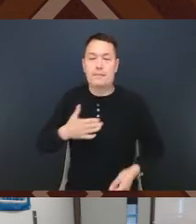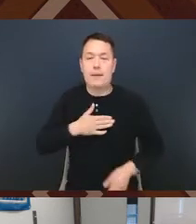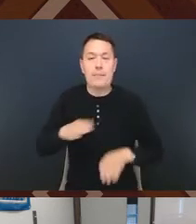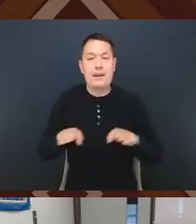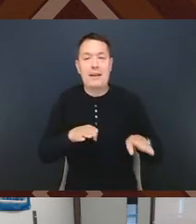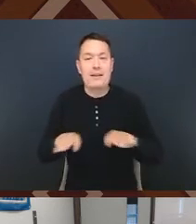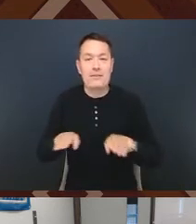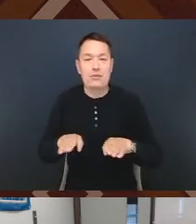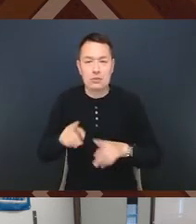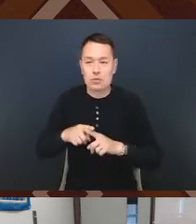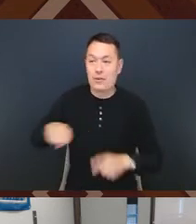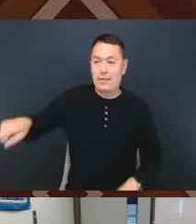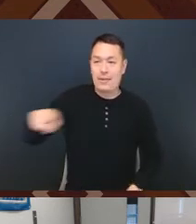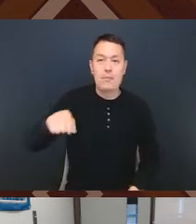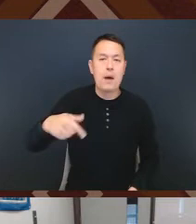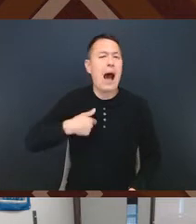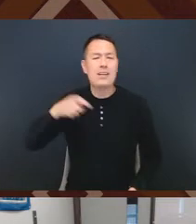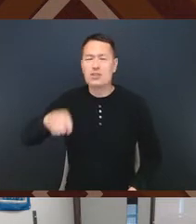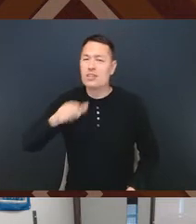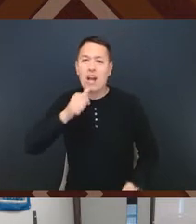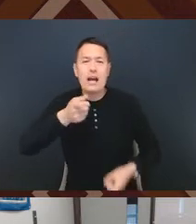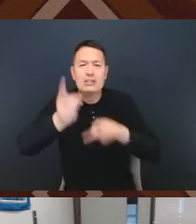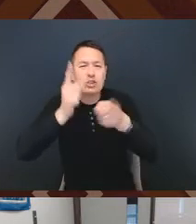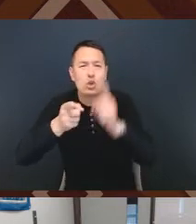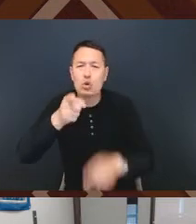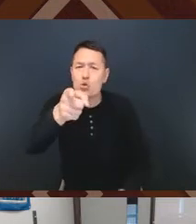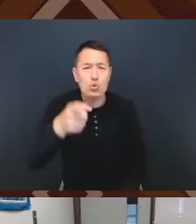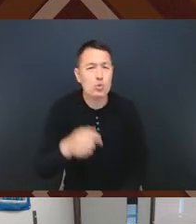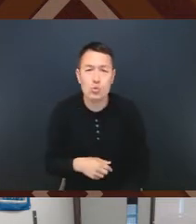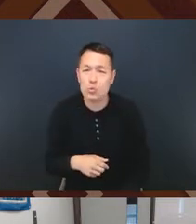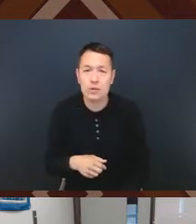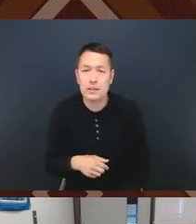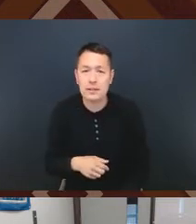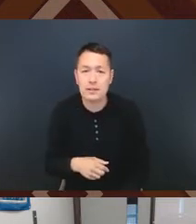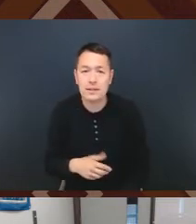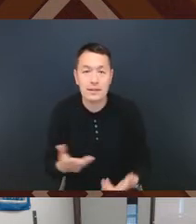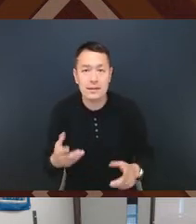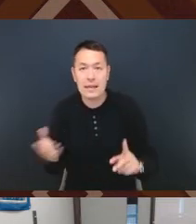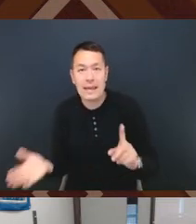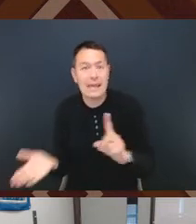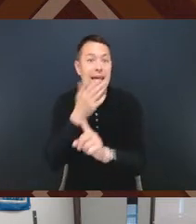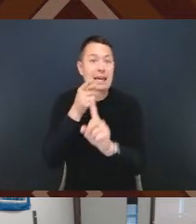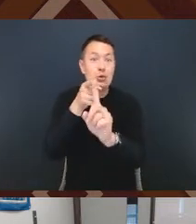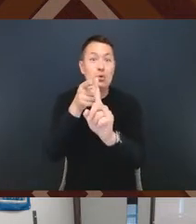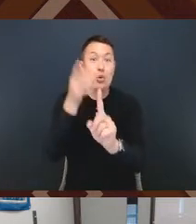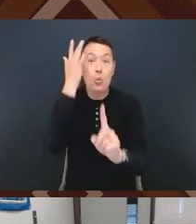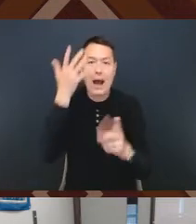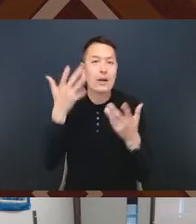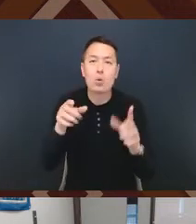I should not insult you get you because I don't want you to insult or hit me.